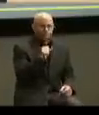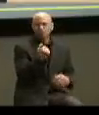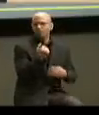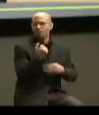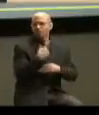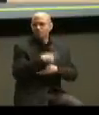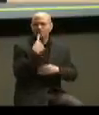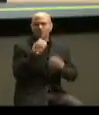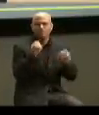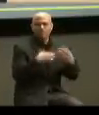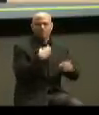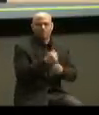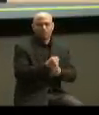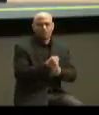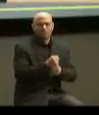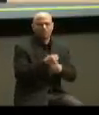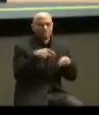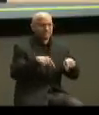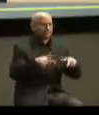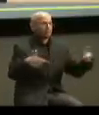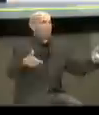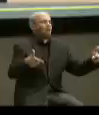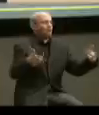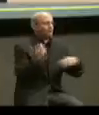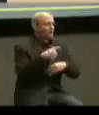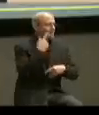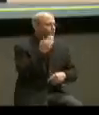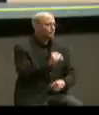EVERY DAY THIS IS A BIG HOLIDAY IN SEAN'S WORLD.